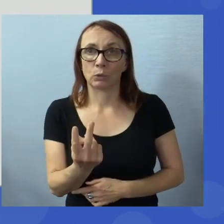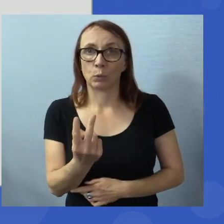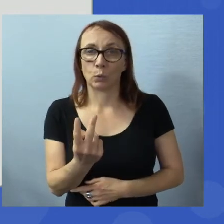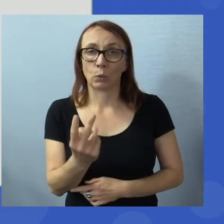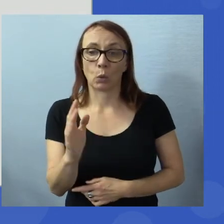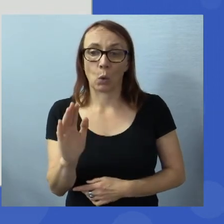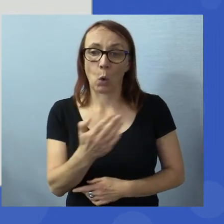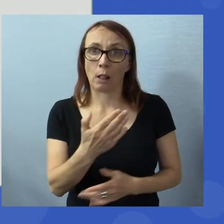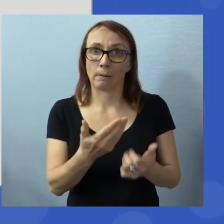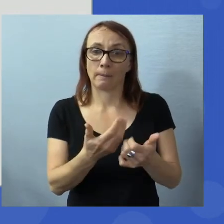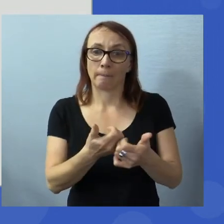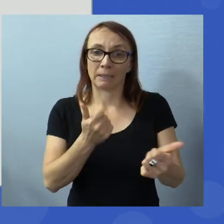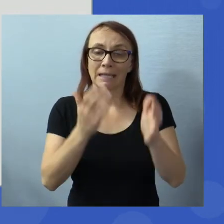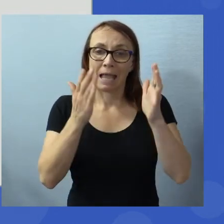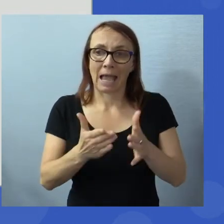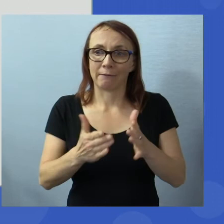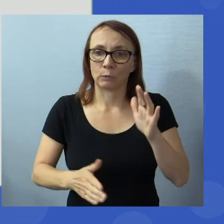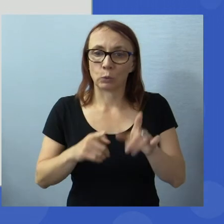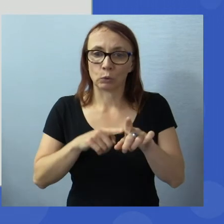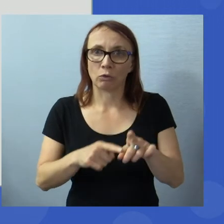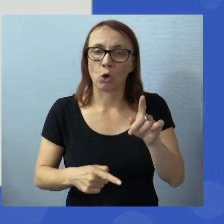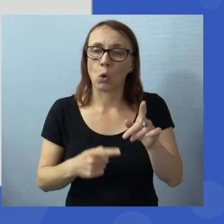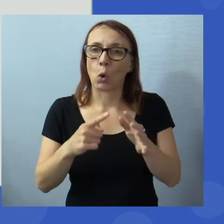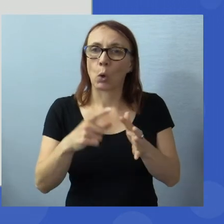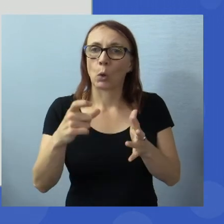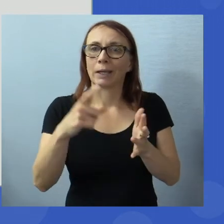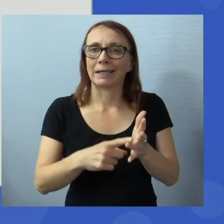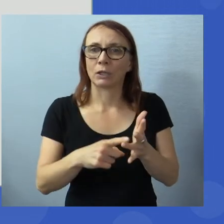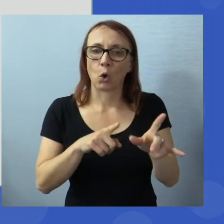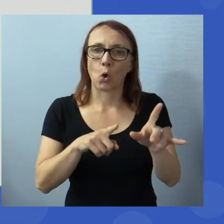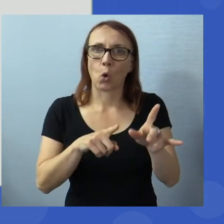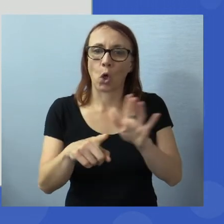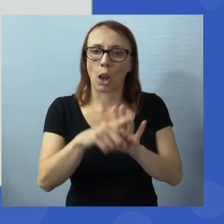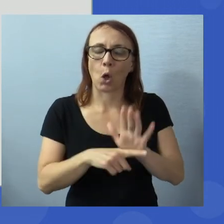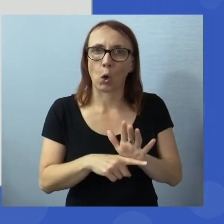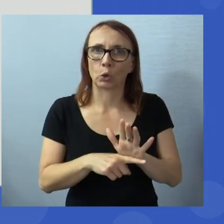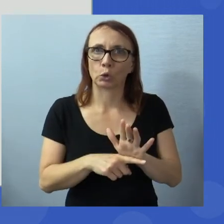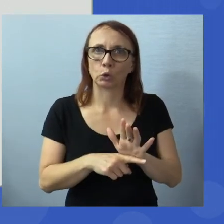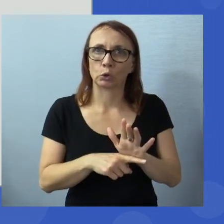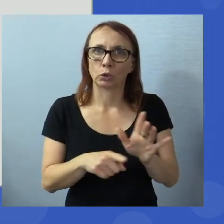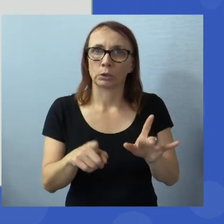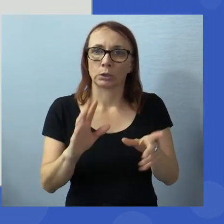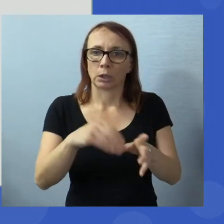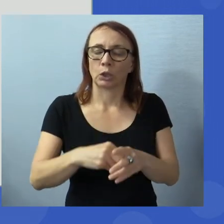eco laws which serve the needs of citizens first and foremost and that includes free accessible transport an effective environmental tax system and